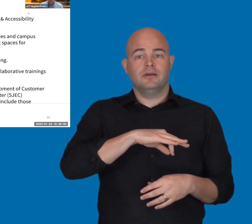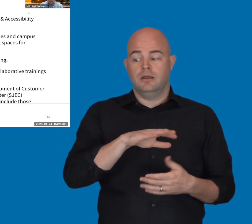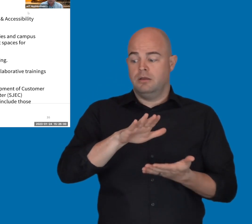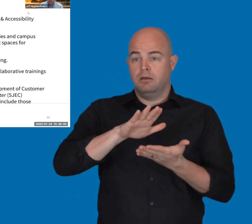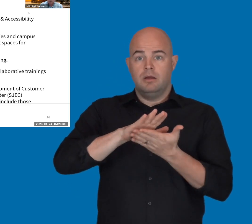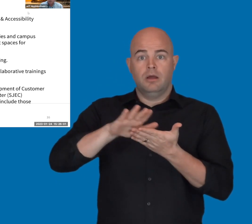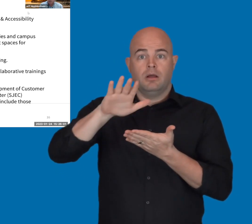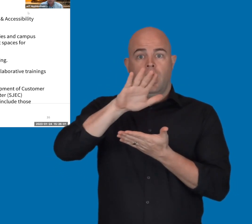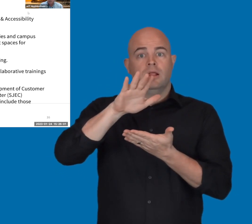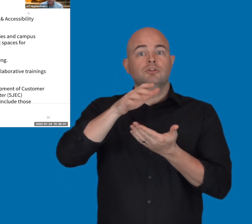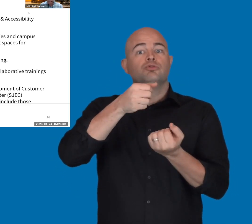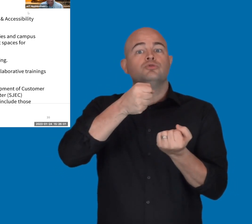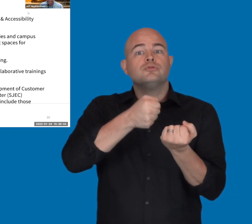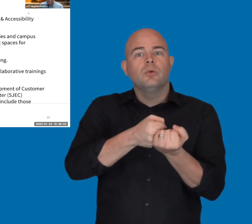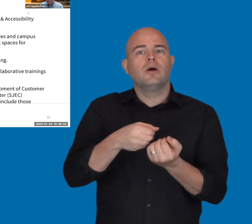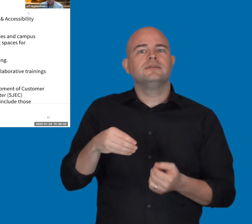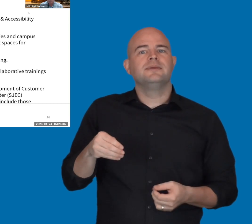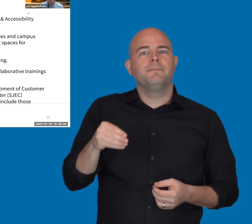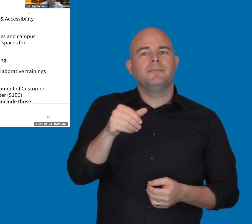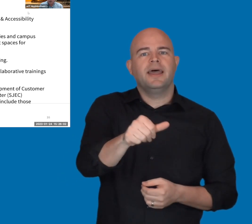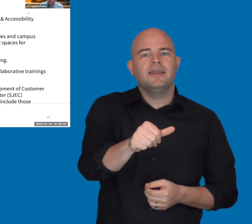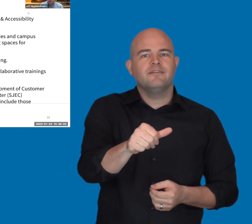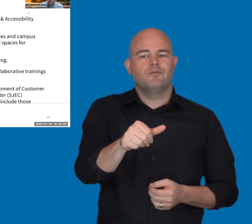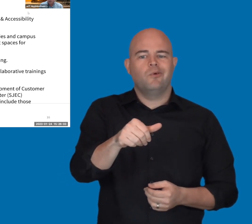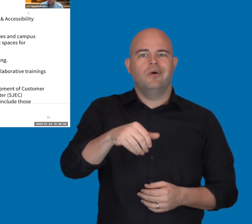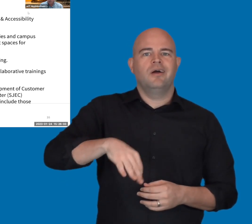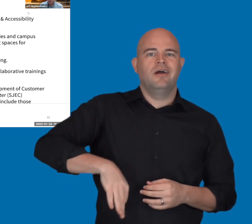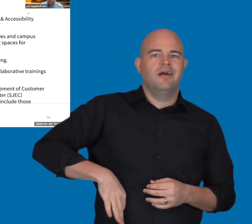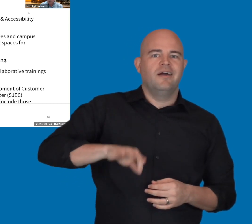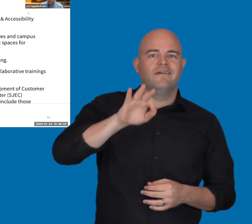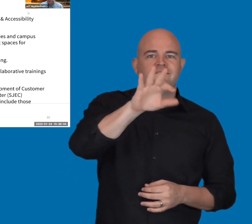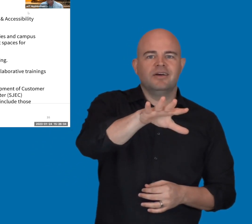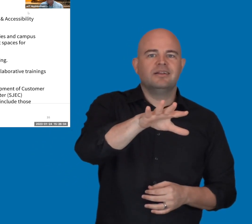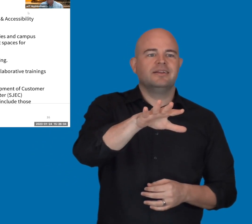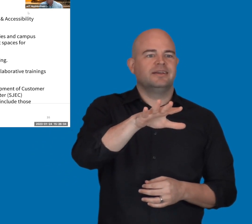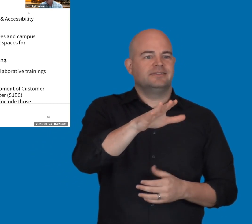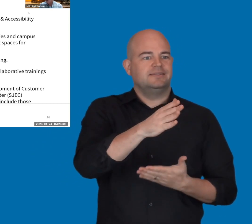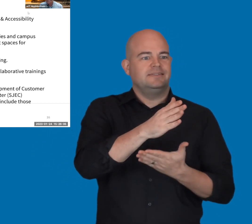but as a core participant as part of some of the committees that she'll be overseeing.